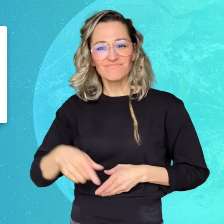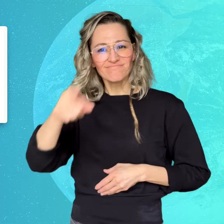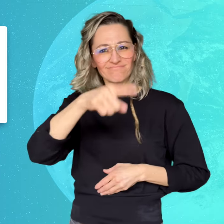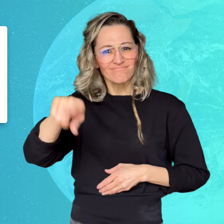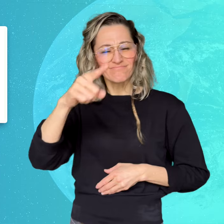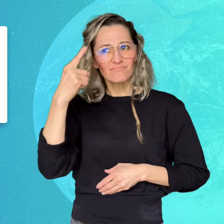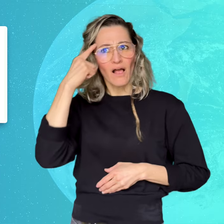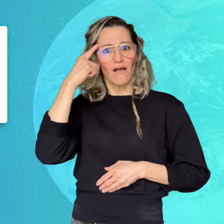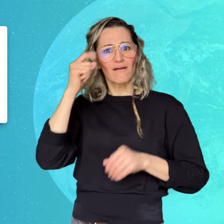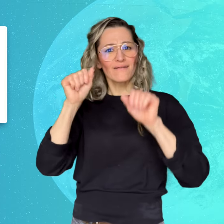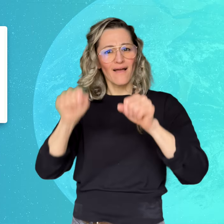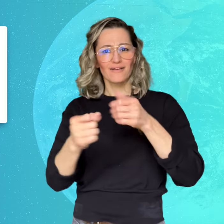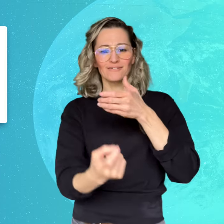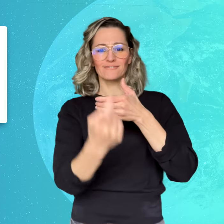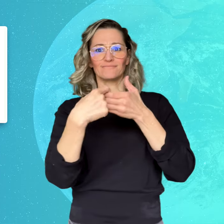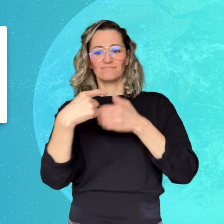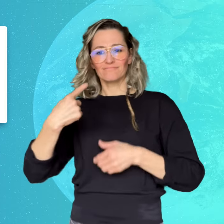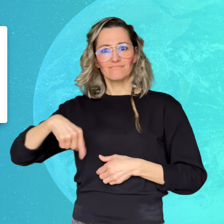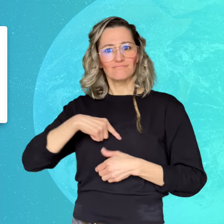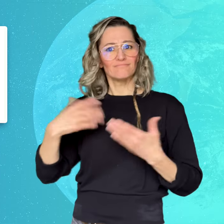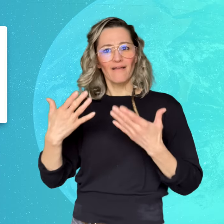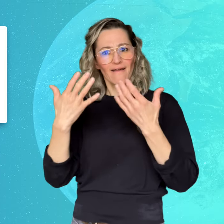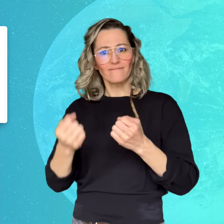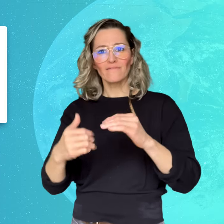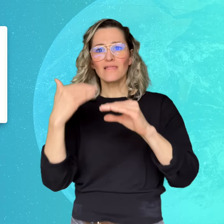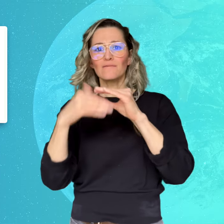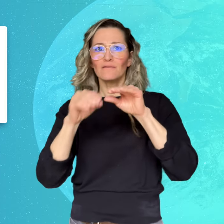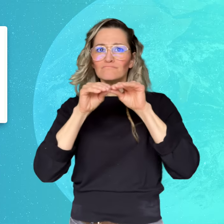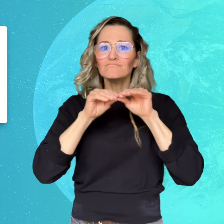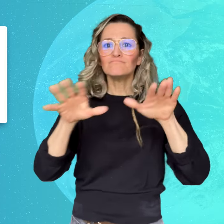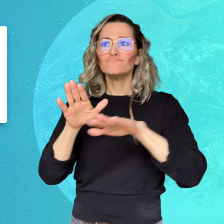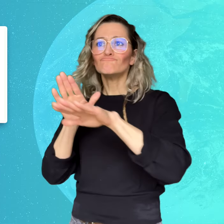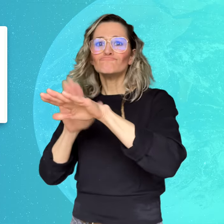Be sure to subscribe to our email newsletter